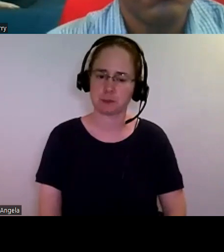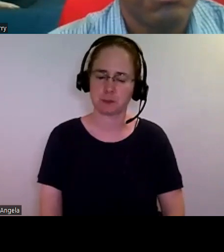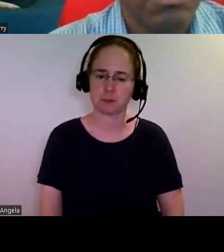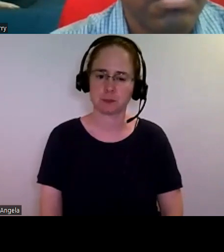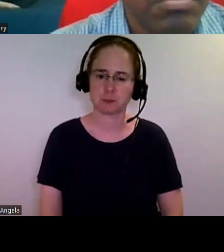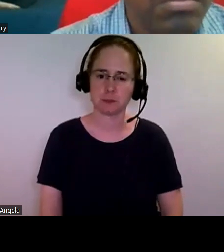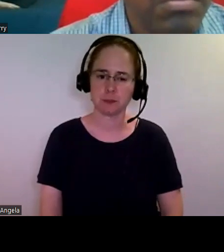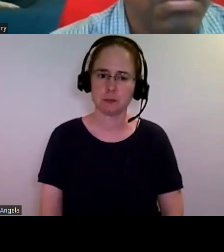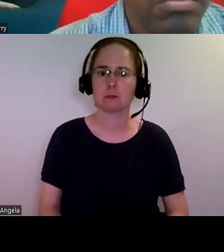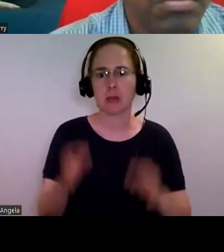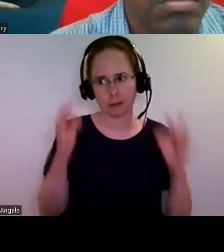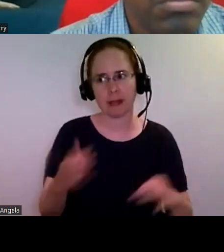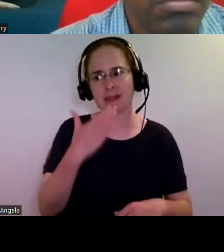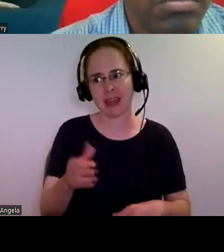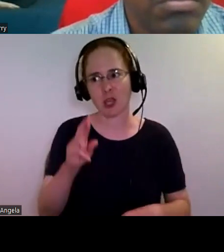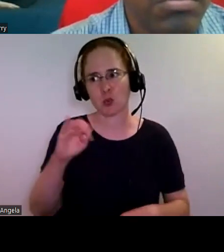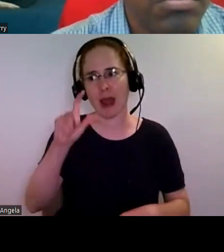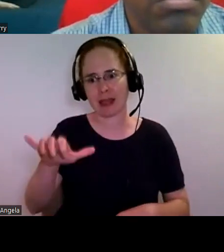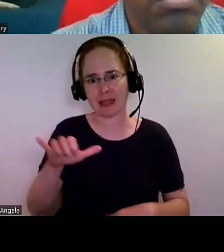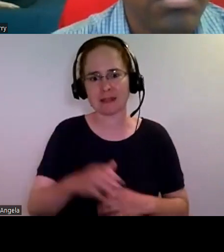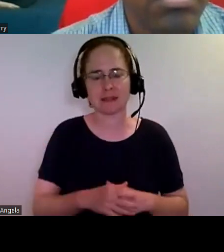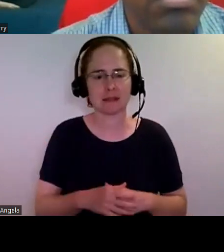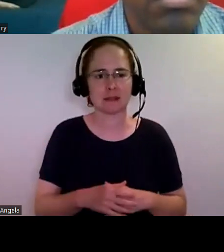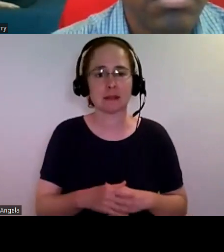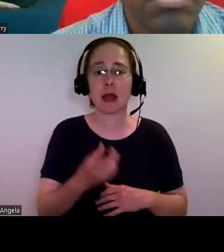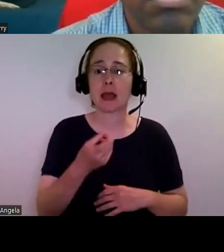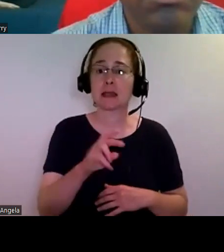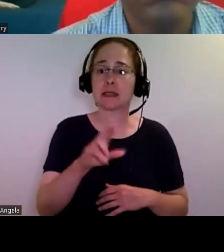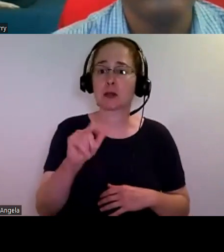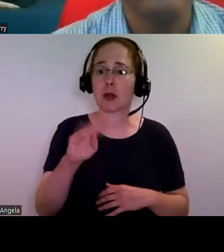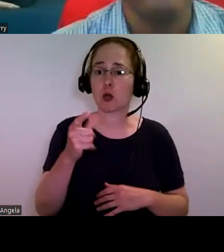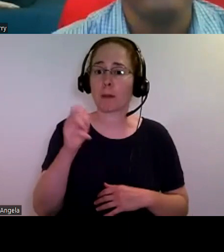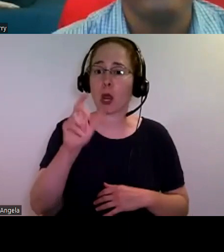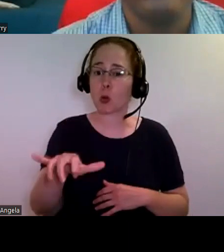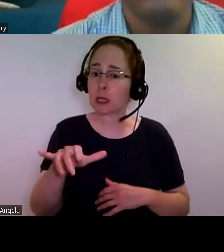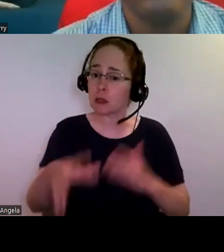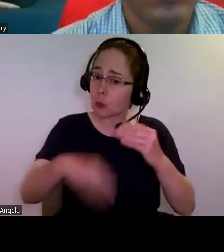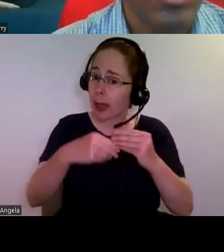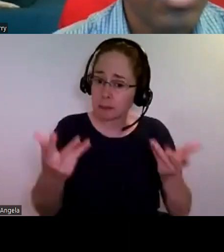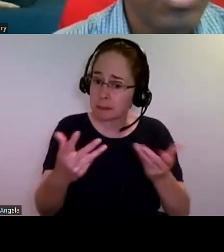(Stephanie Picazo) Absolutely, thank you, Riley. Dr. Atterberry, would you like to add as well?